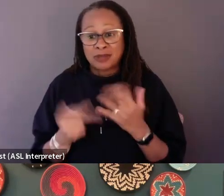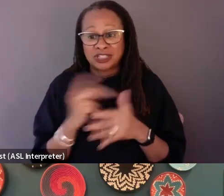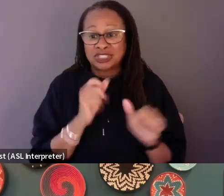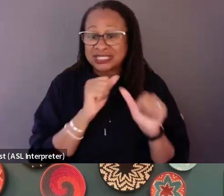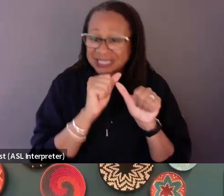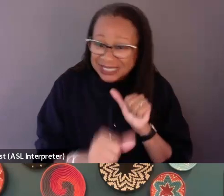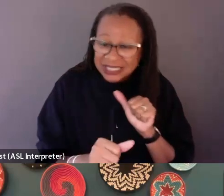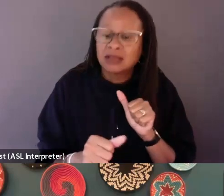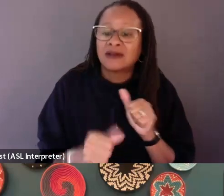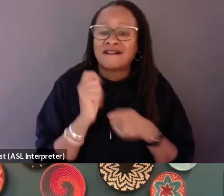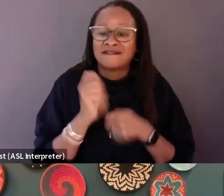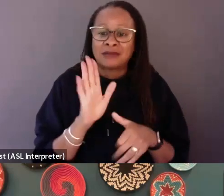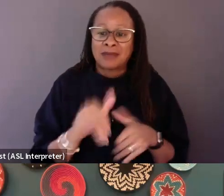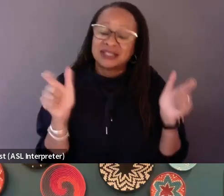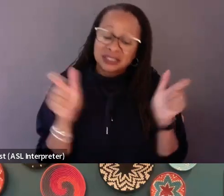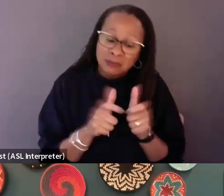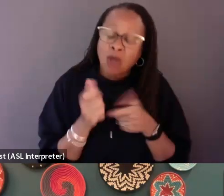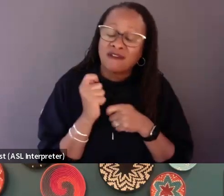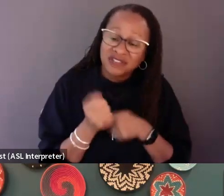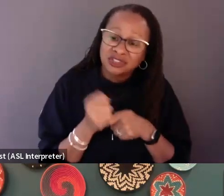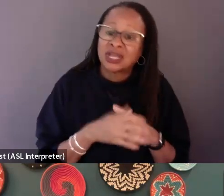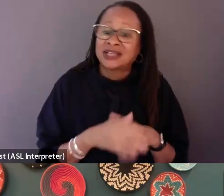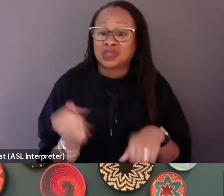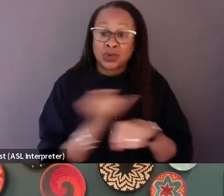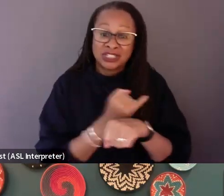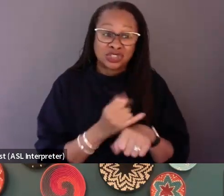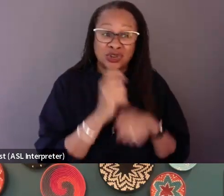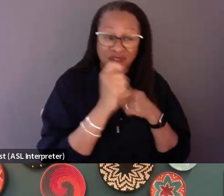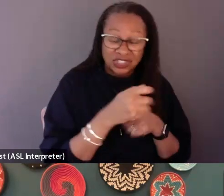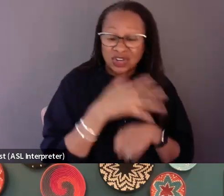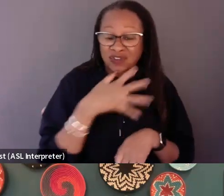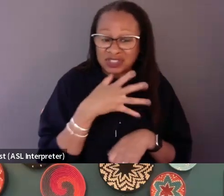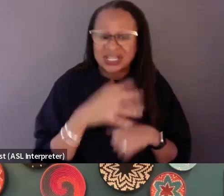And whereas the industrial fishing and farming is basically depleting the resources then.